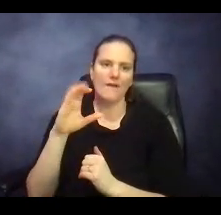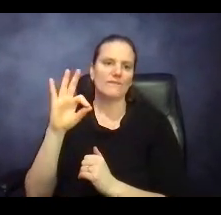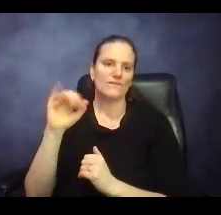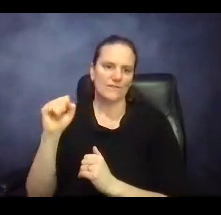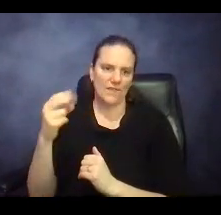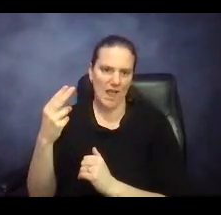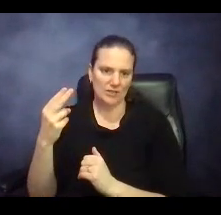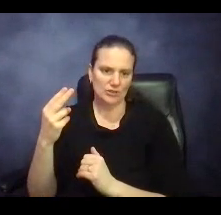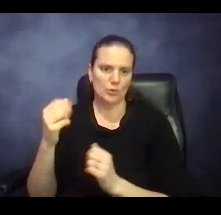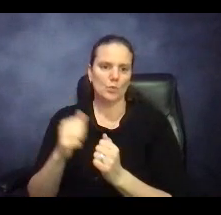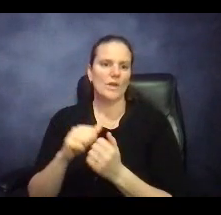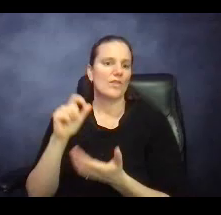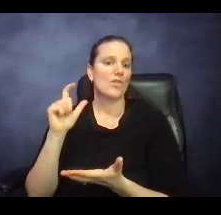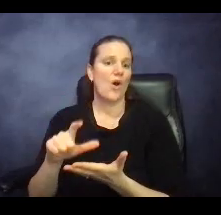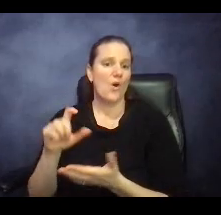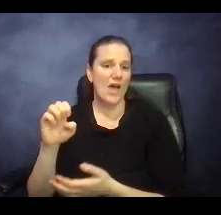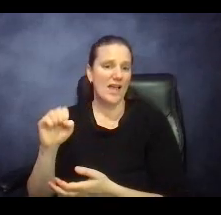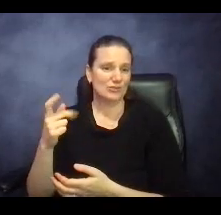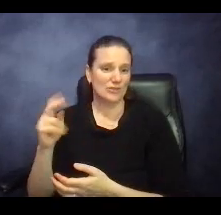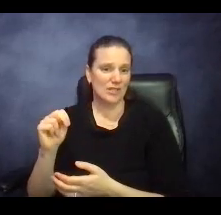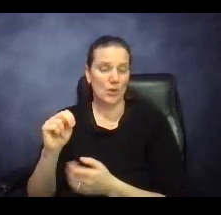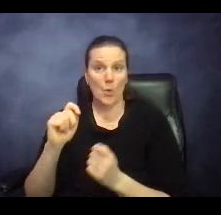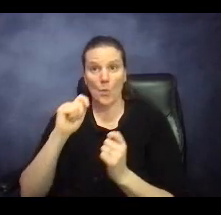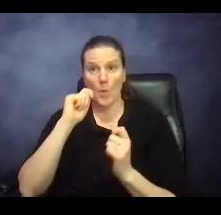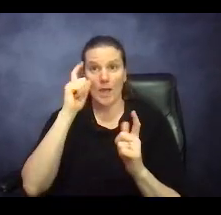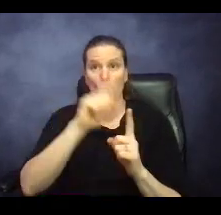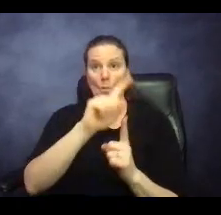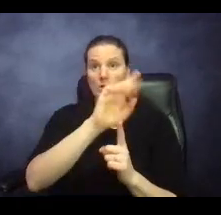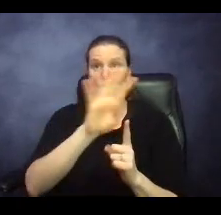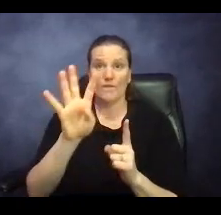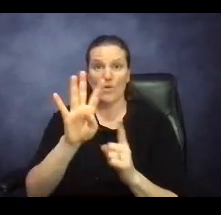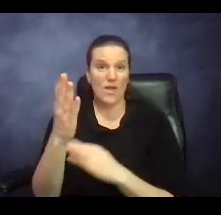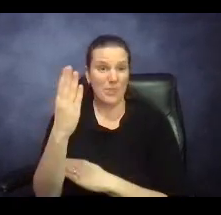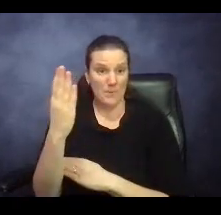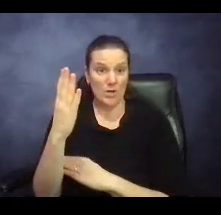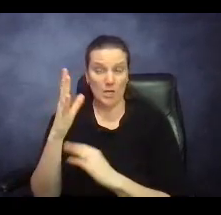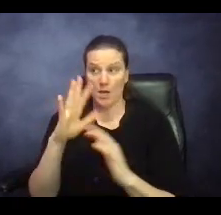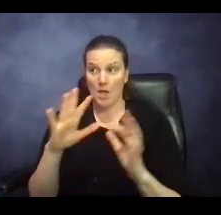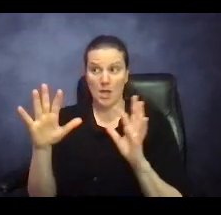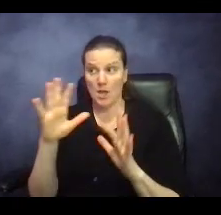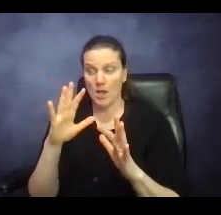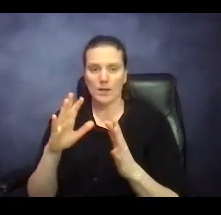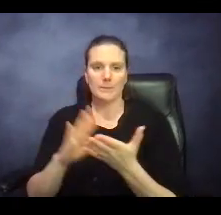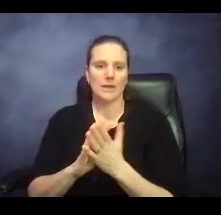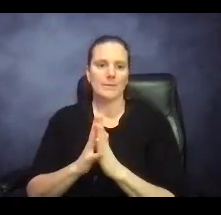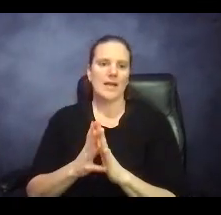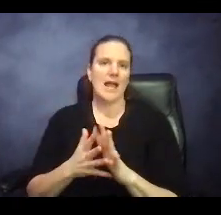with low estrogen, why we wake up between one and 4:00 AM why we get anxious a lot in the evenings,